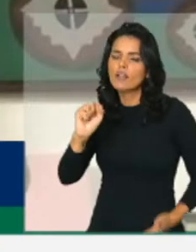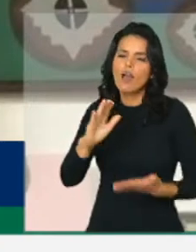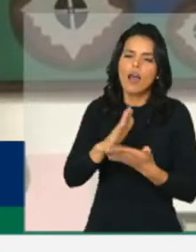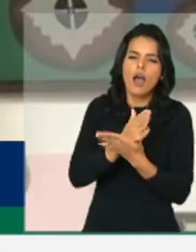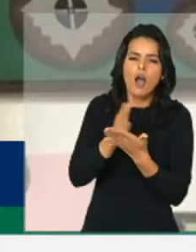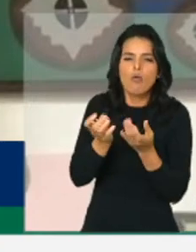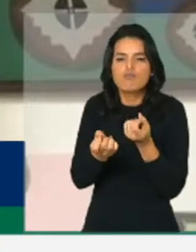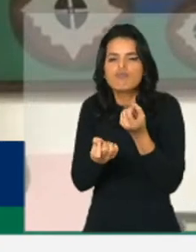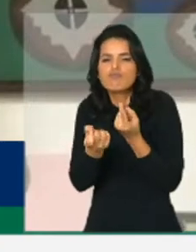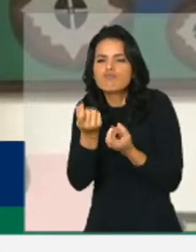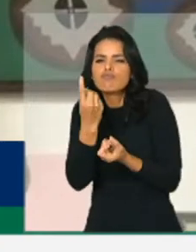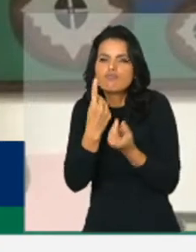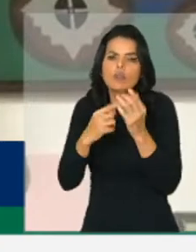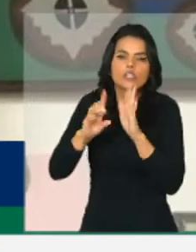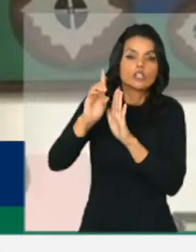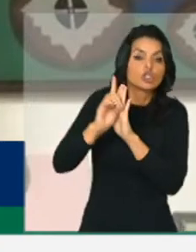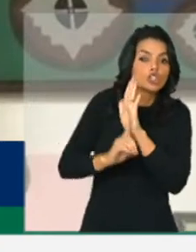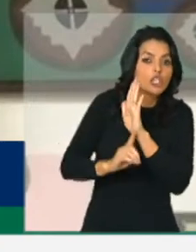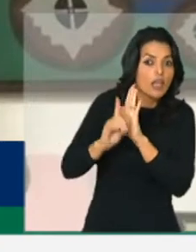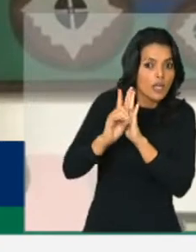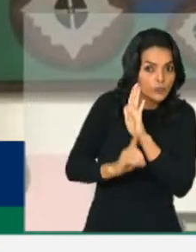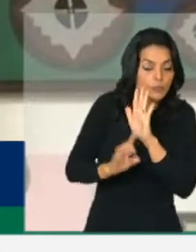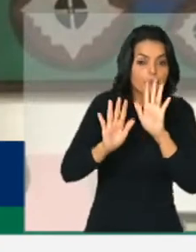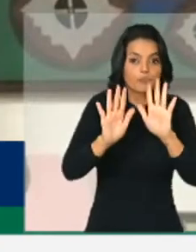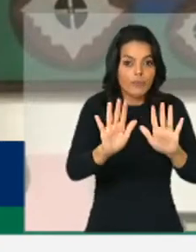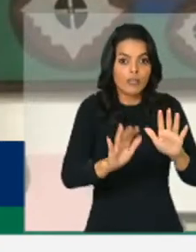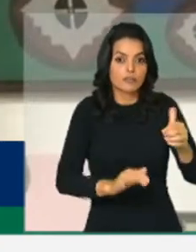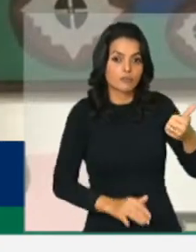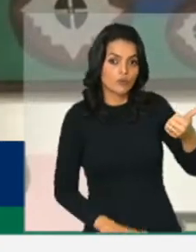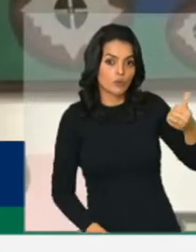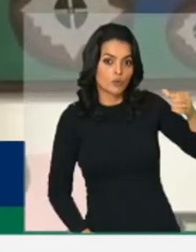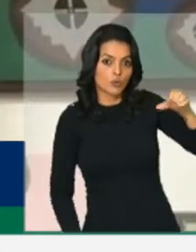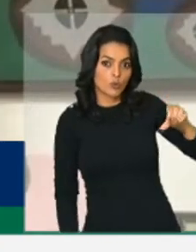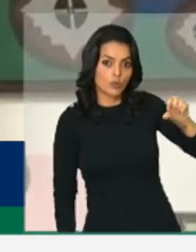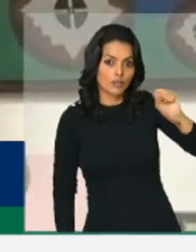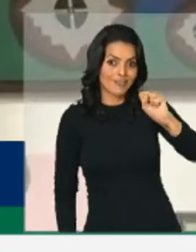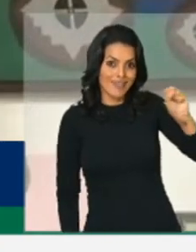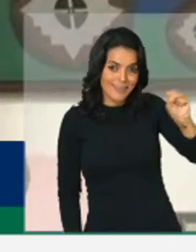CONSTITUIÇÃO BRASILEIRA COMO UMA... PROFISSIONAL UMA PROFISSIONAL QUE TEM DEDICADO